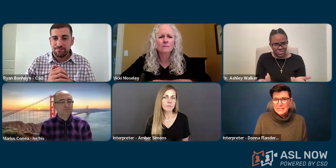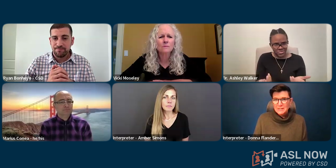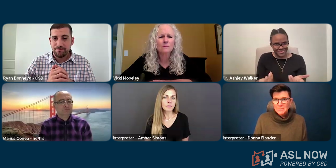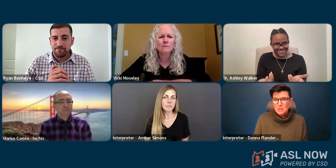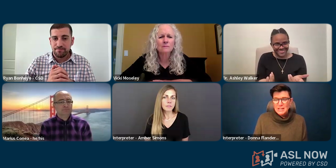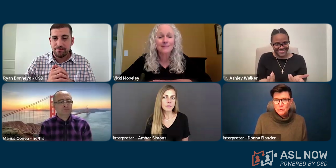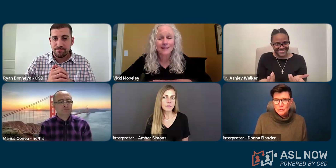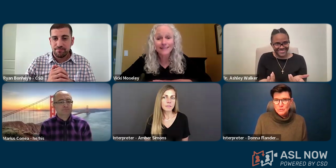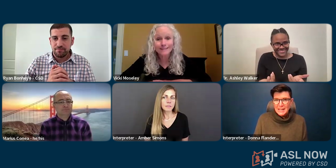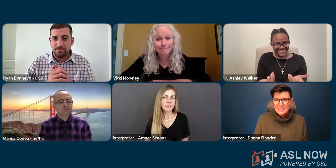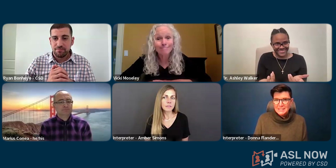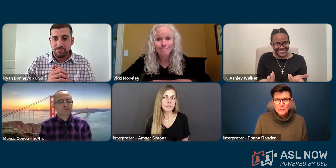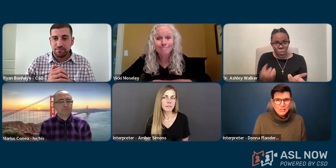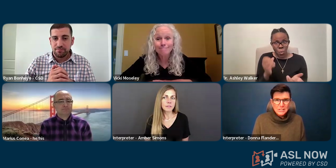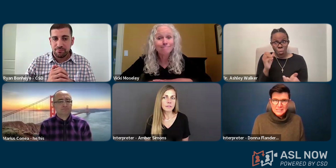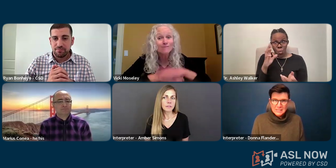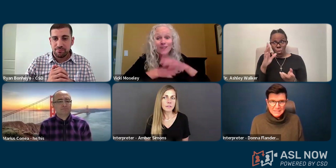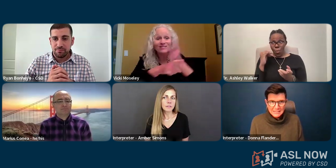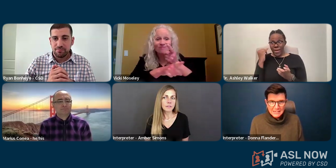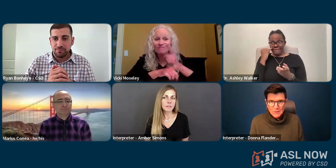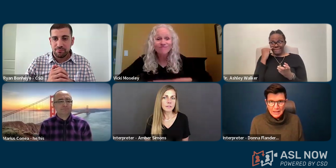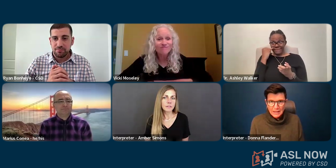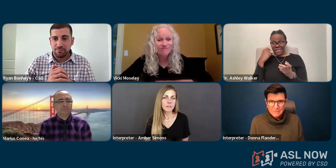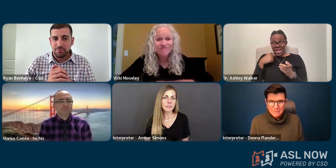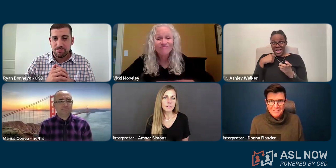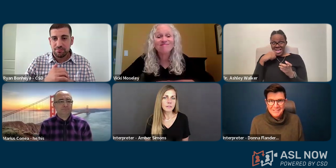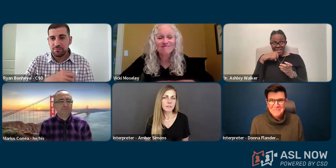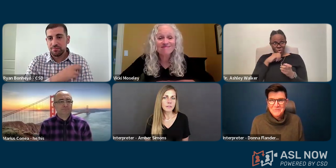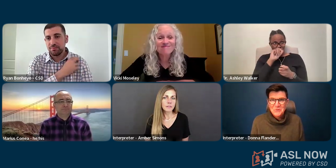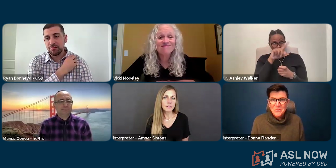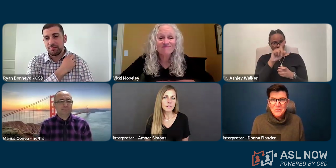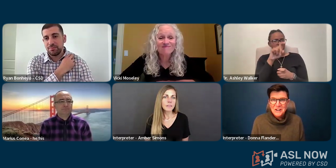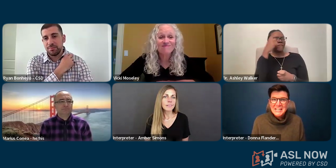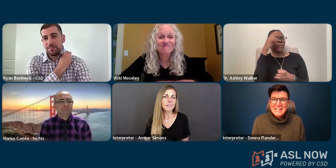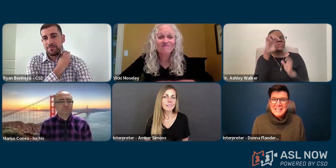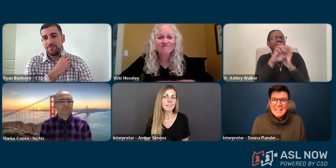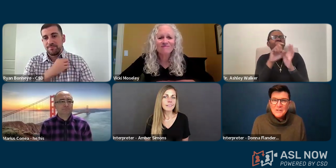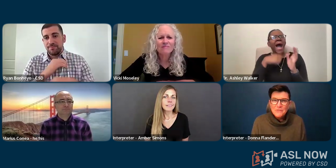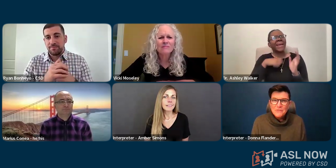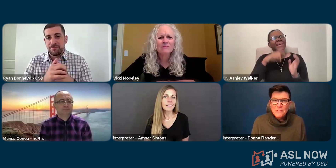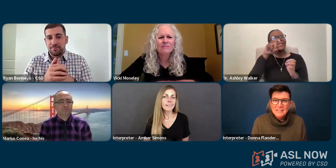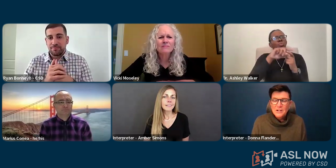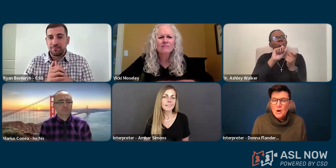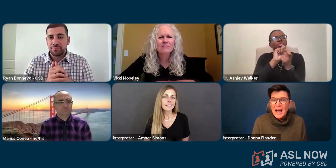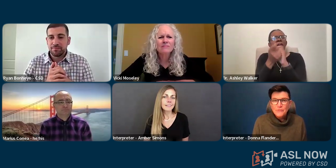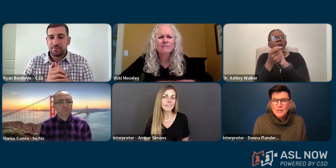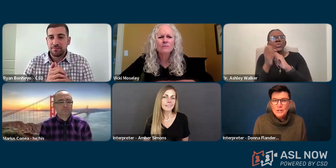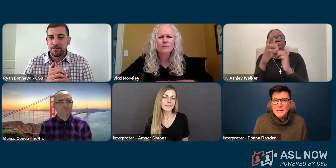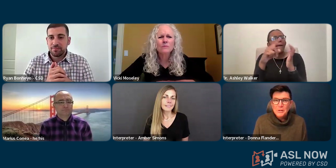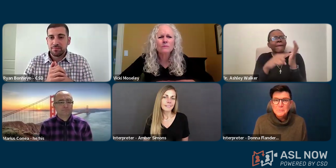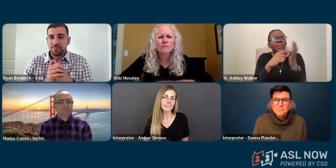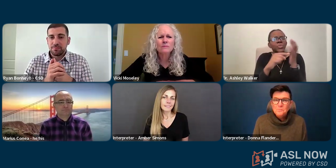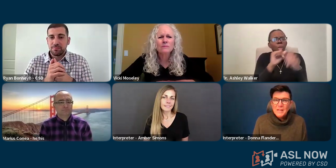I only communicate through text if you're going to send me a text anyway, or if, you know, I, for example,